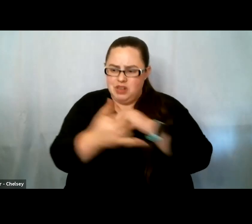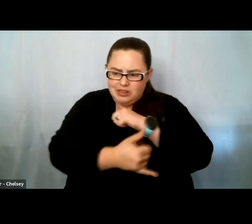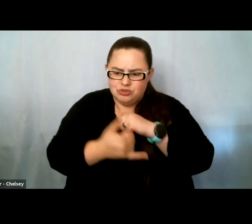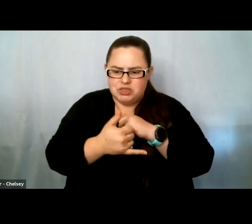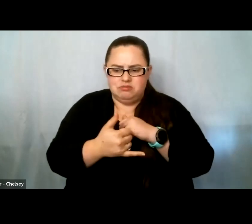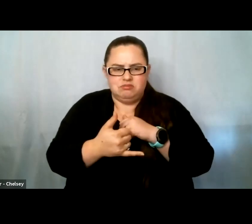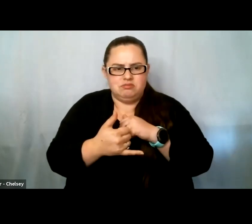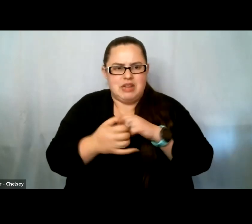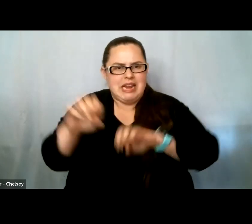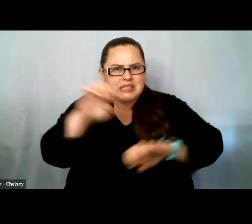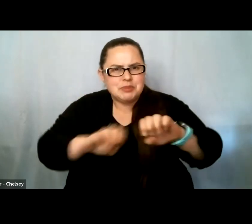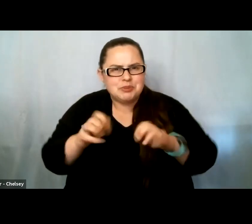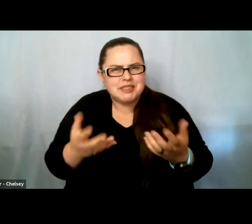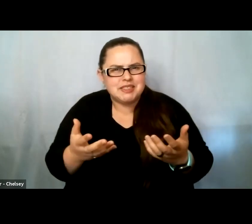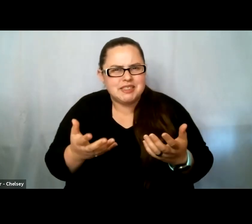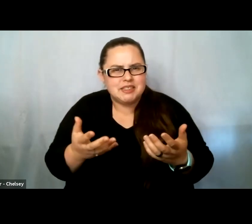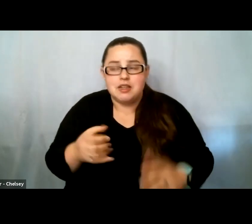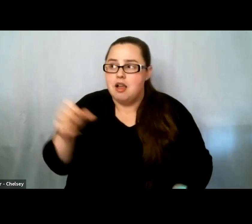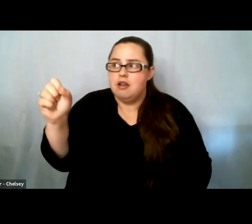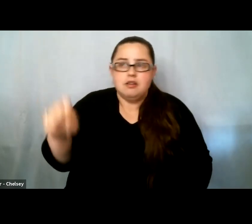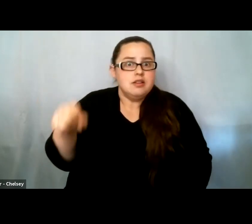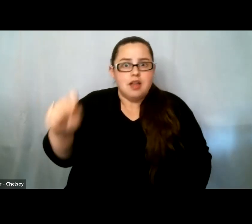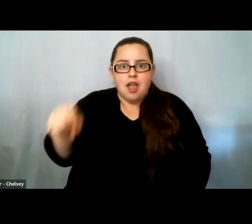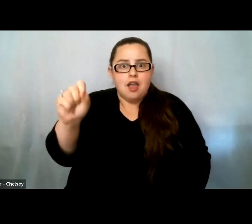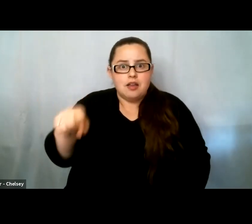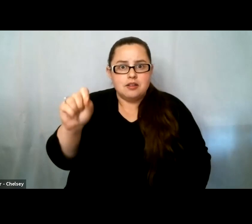Paul Gilmore: Yeah. And that's the wonderful. That's I think that's a way to reiterate that